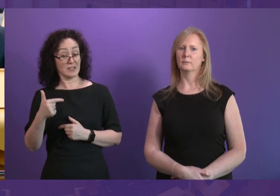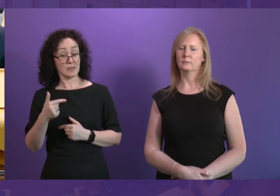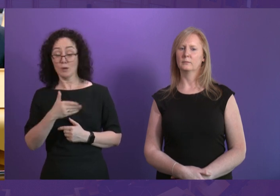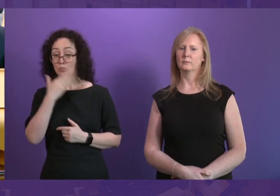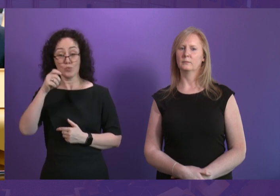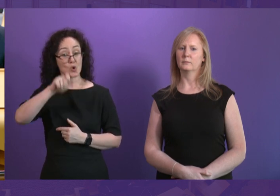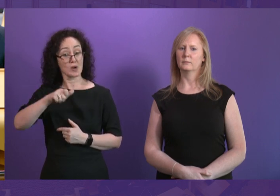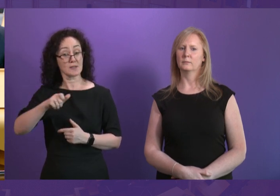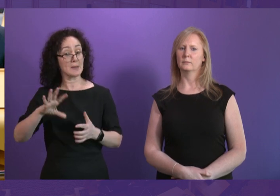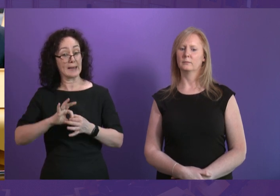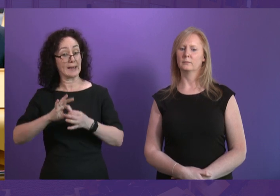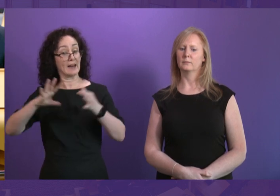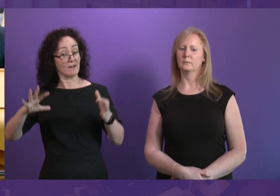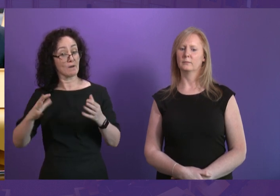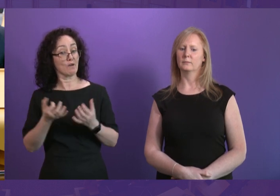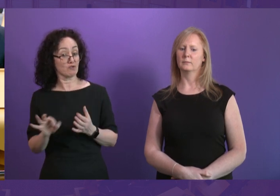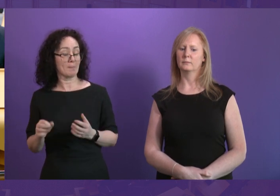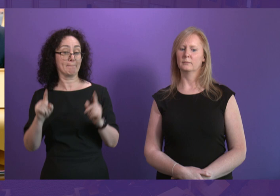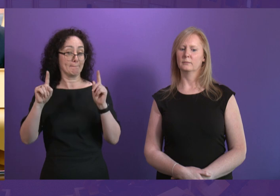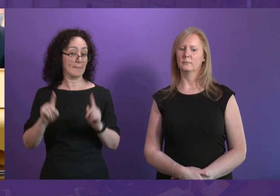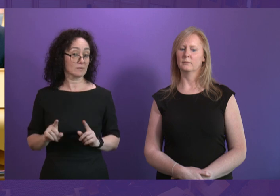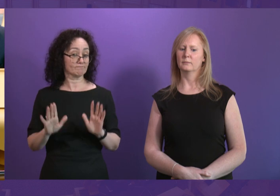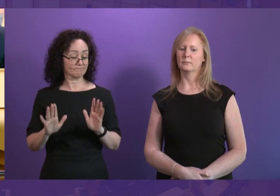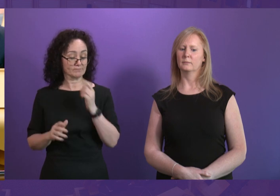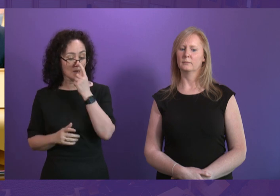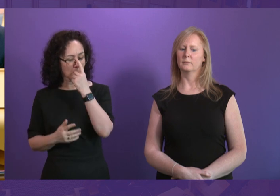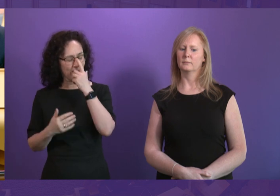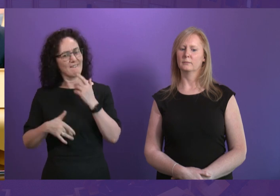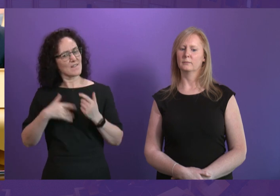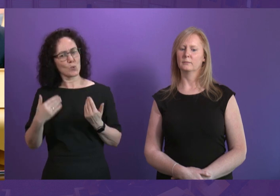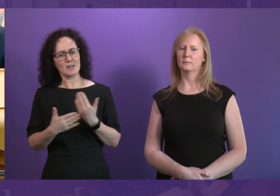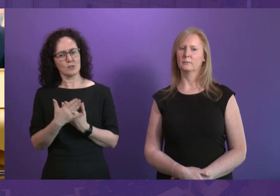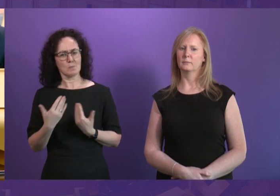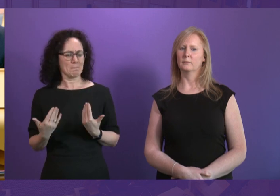are repaying energy debts, but I believe that still more should be done. We have recently